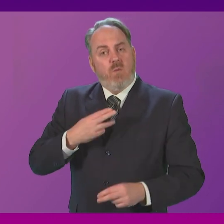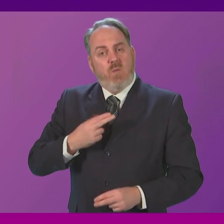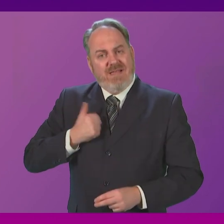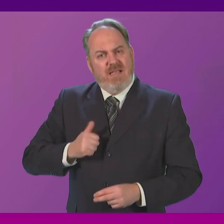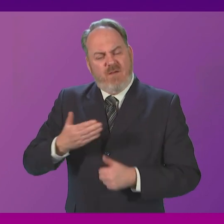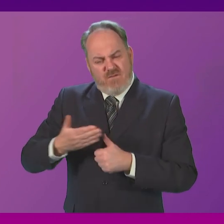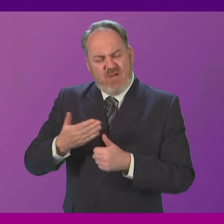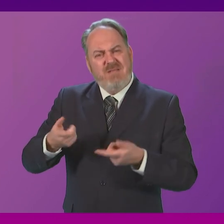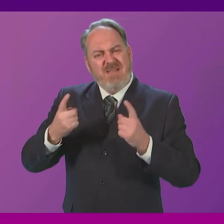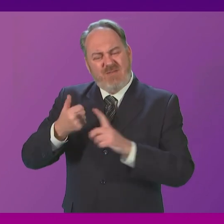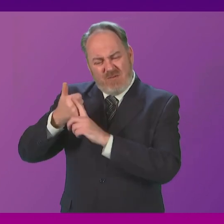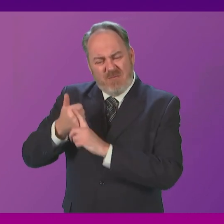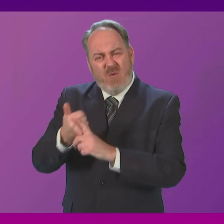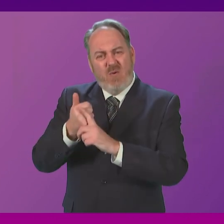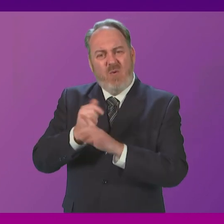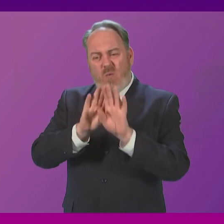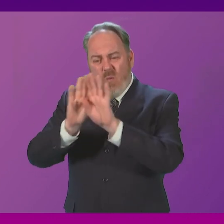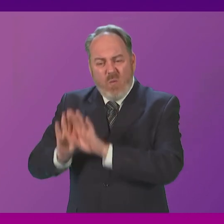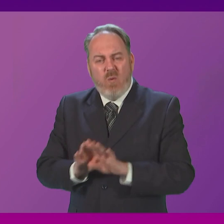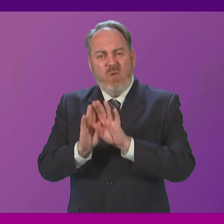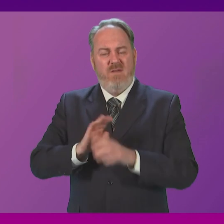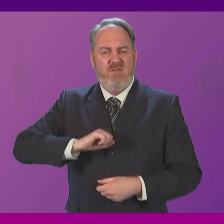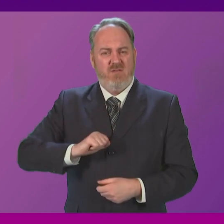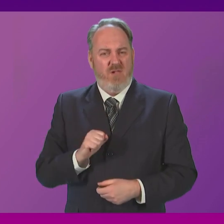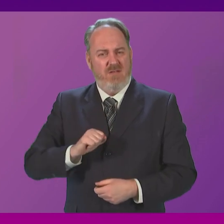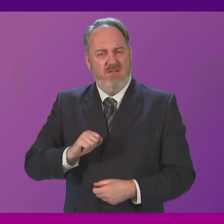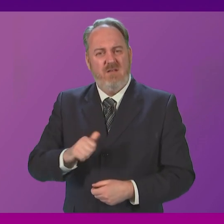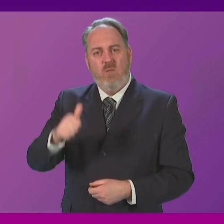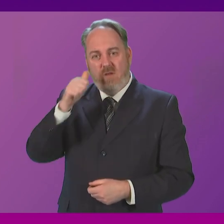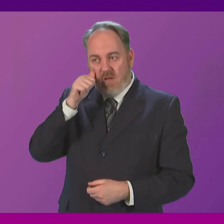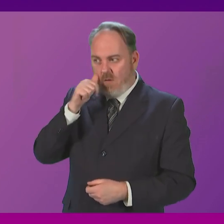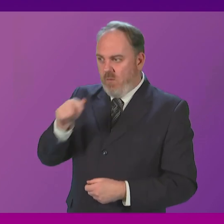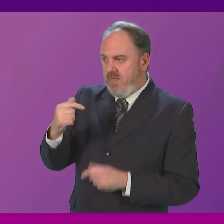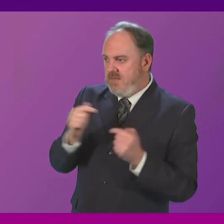I understand that, during the SNP leadership contest, which we all watched in disbelief,